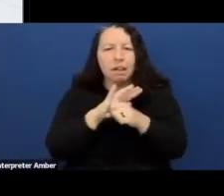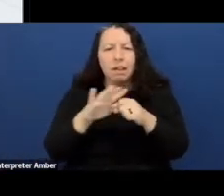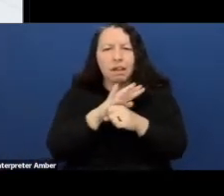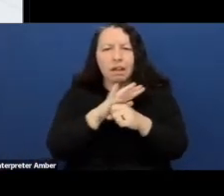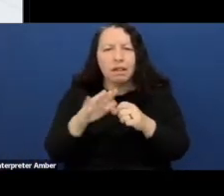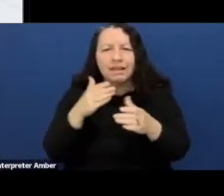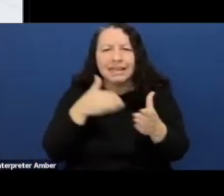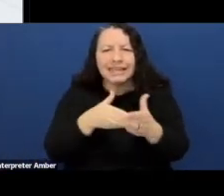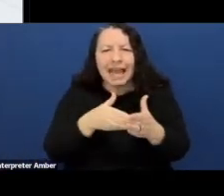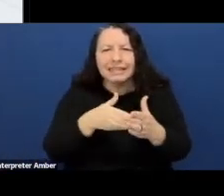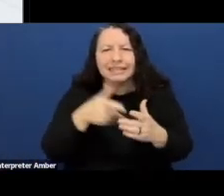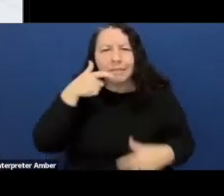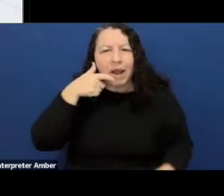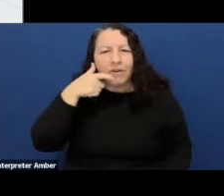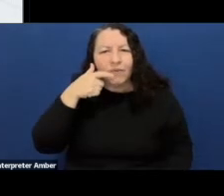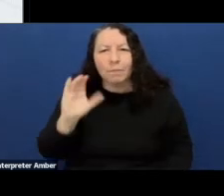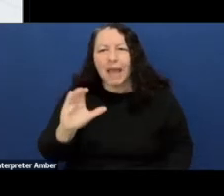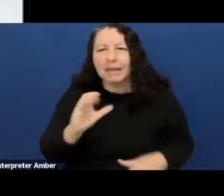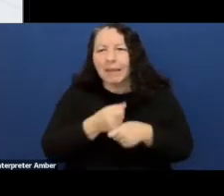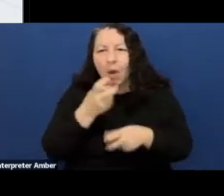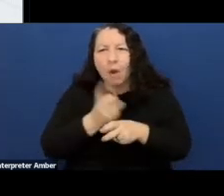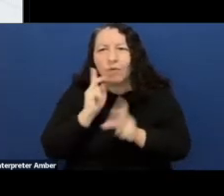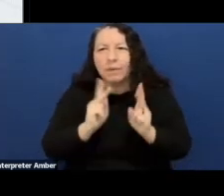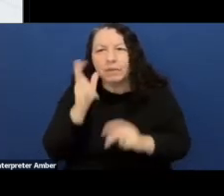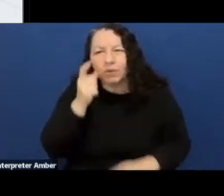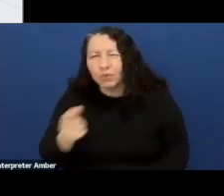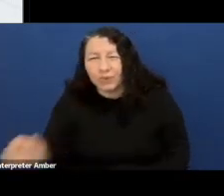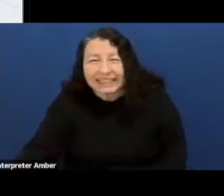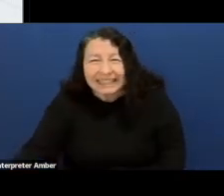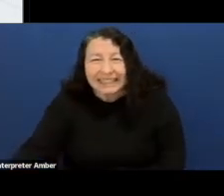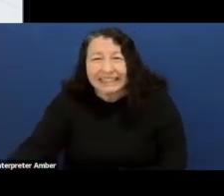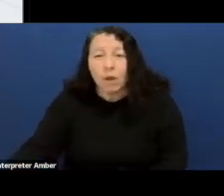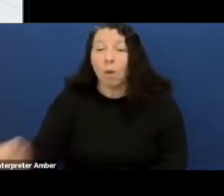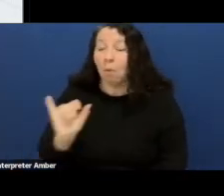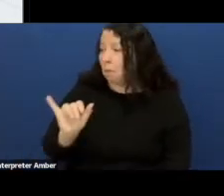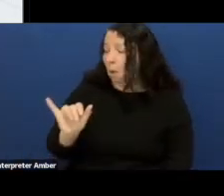Yeah, it seems that something is rubbing against your mic, and it's making a noise that it's